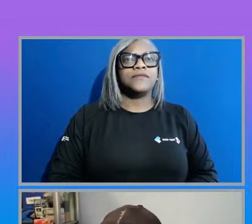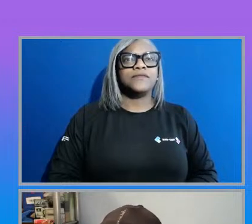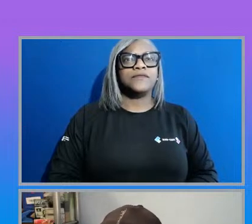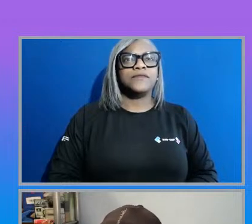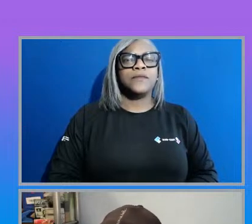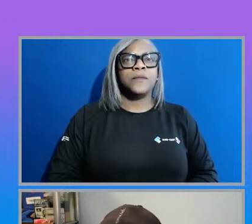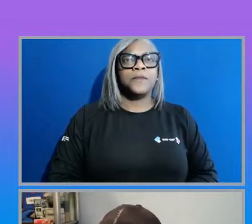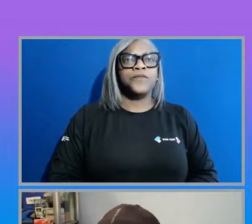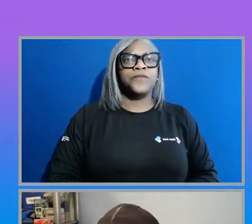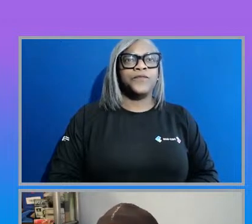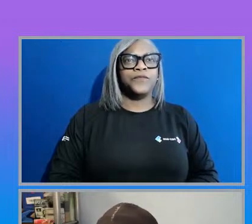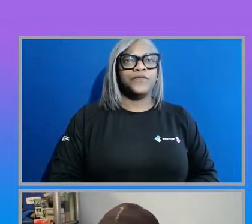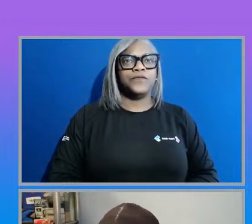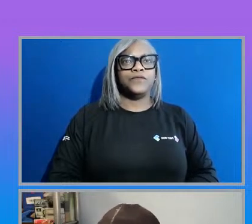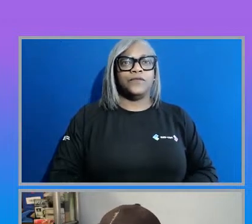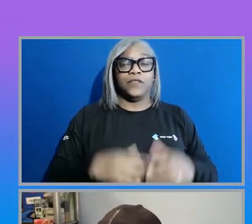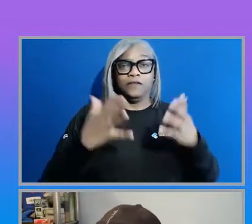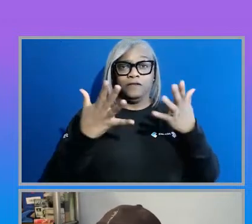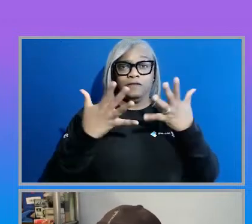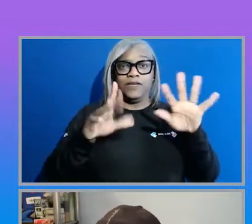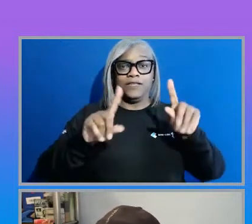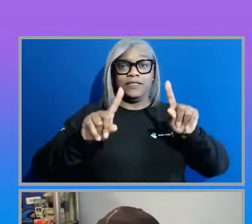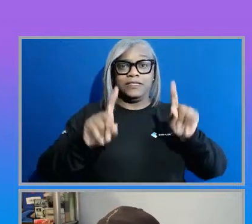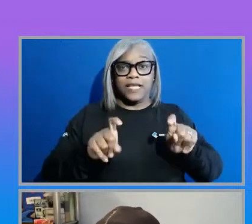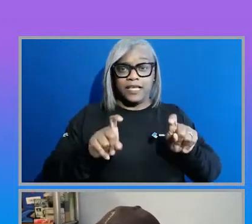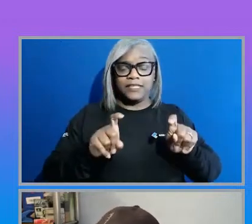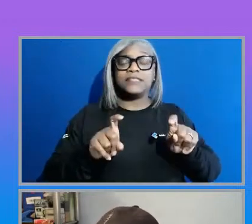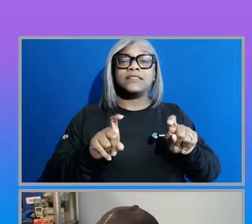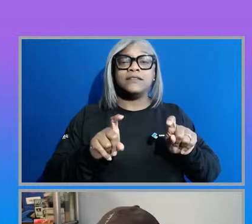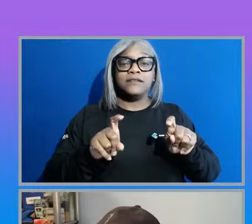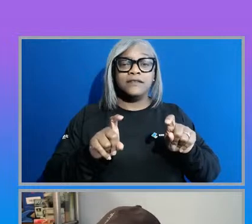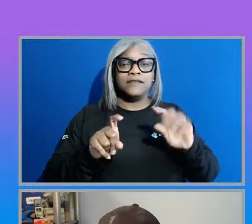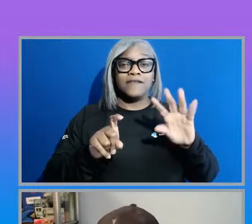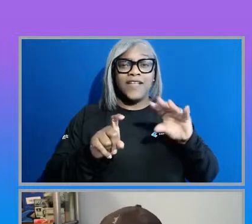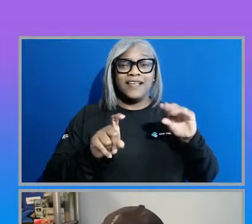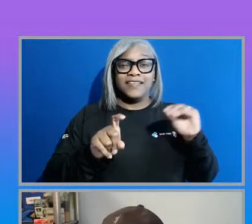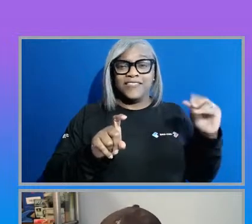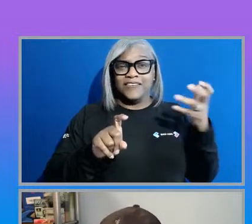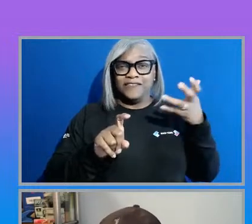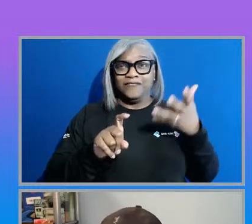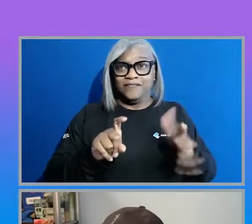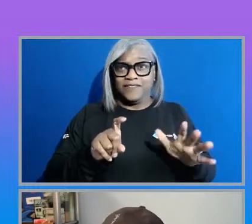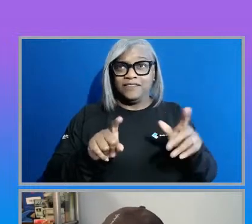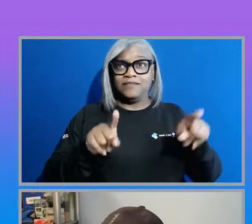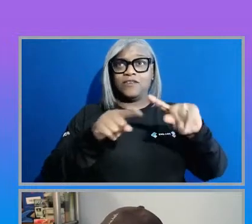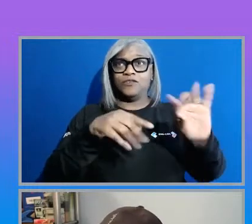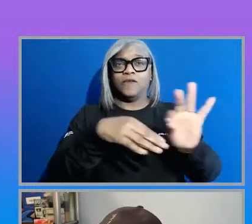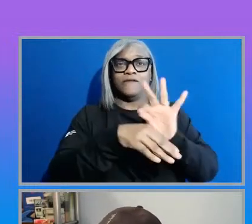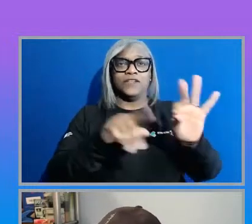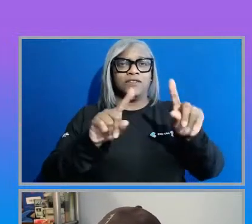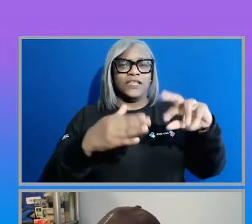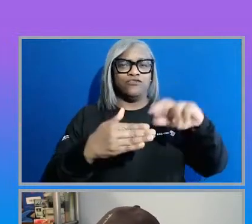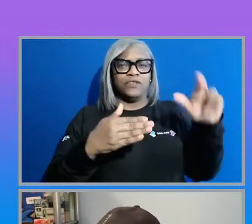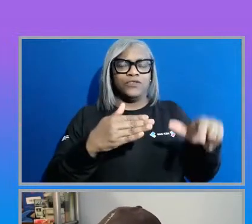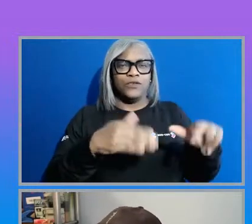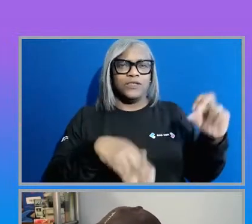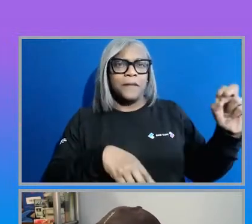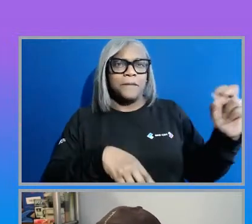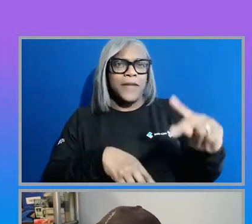the Cyprus tests have finished, the flashing has finished and I get my functional test results